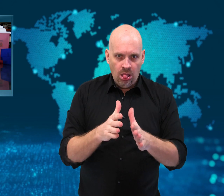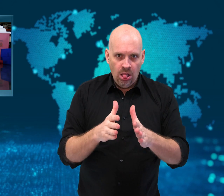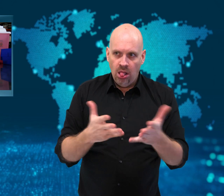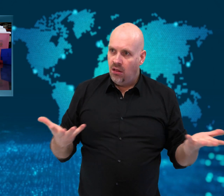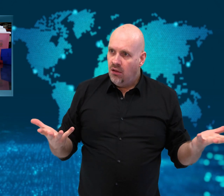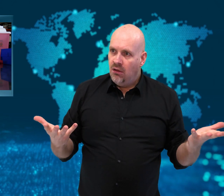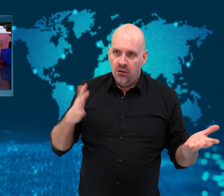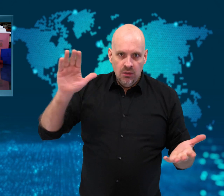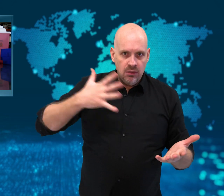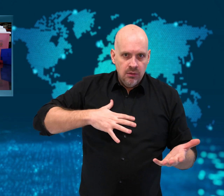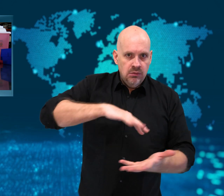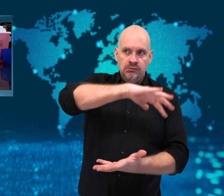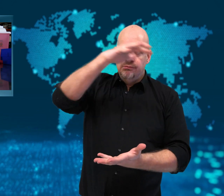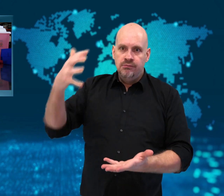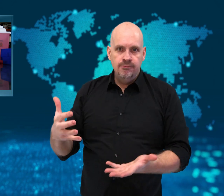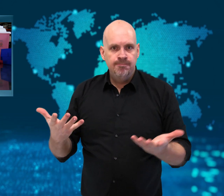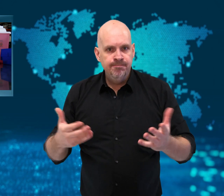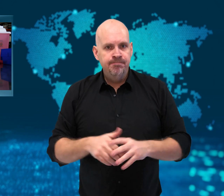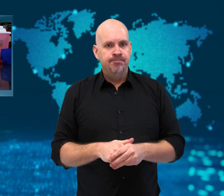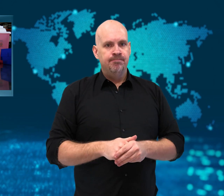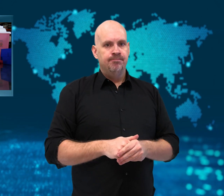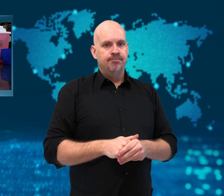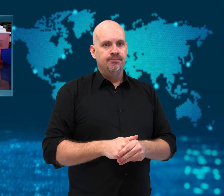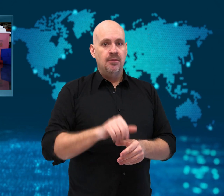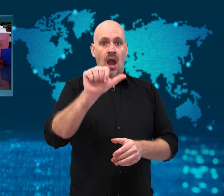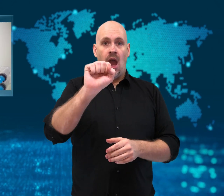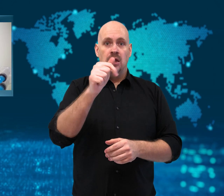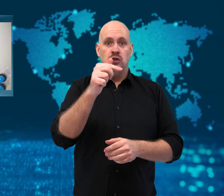against the South African mutation.